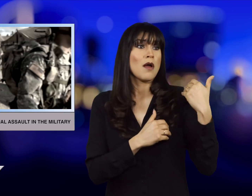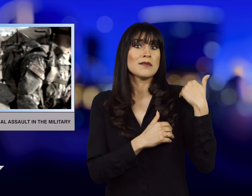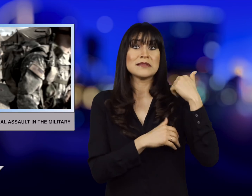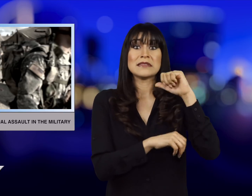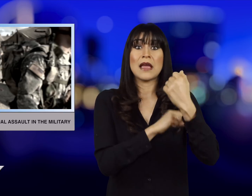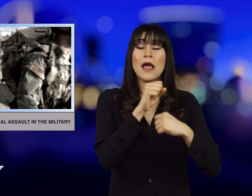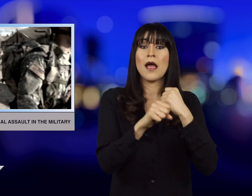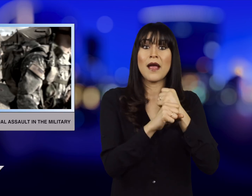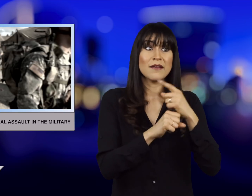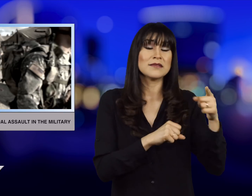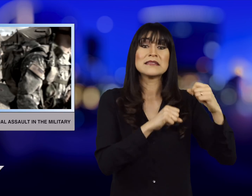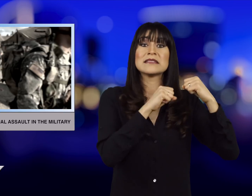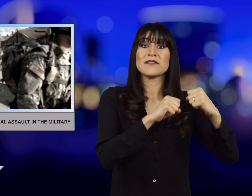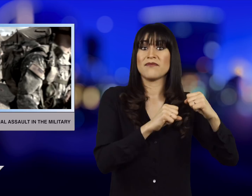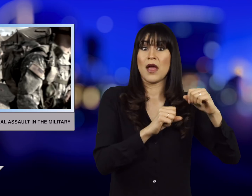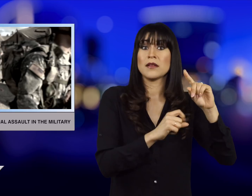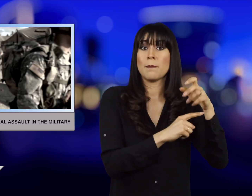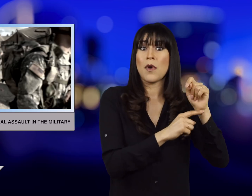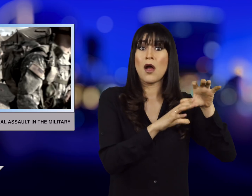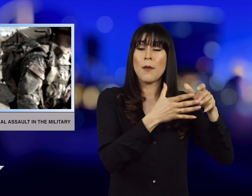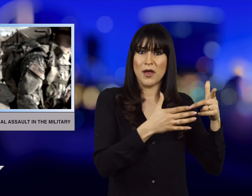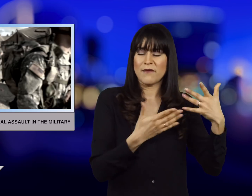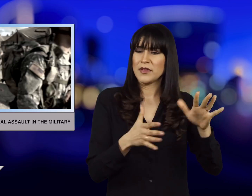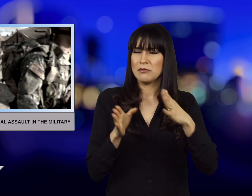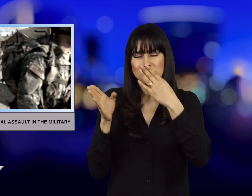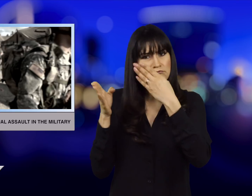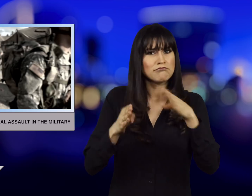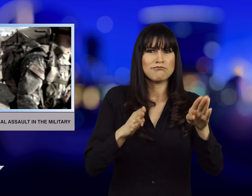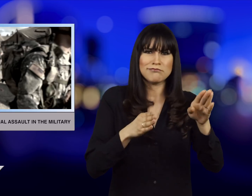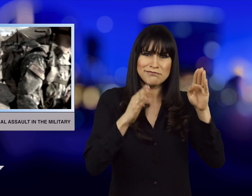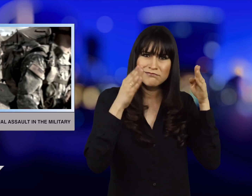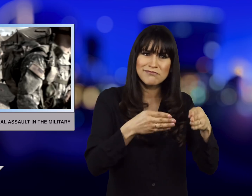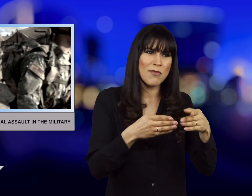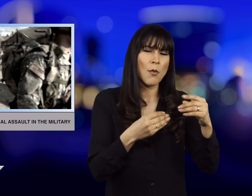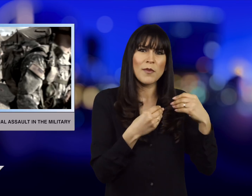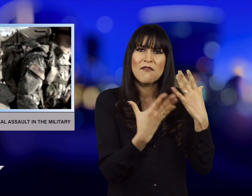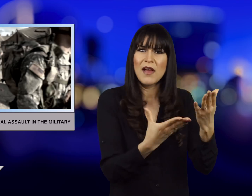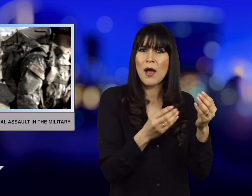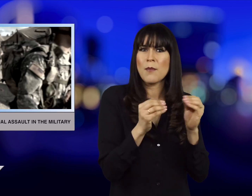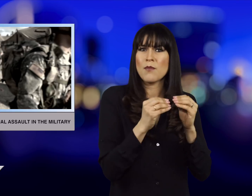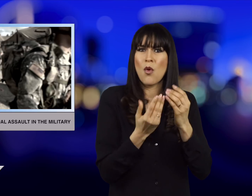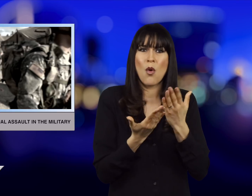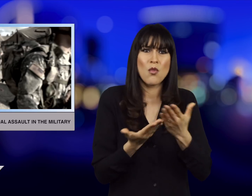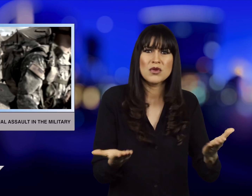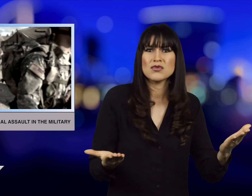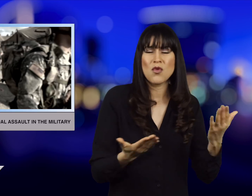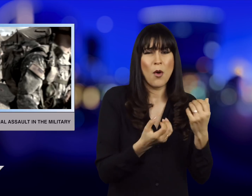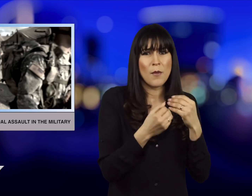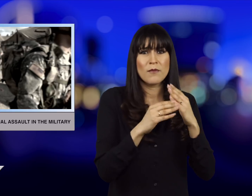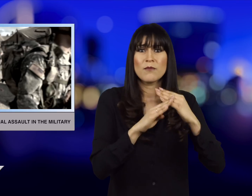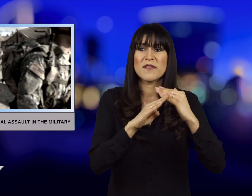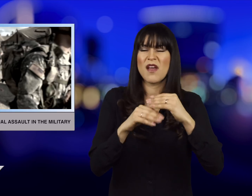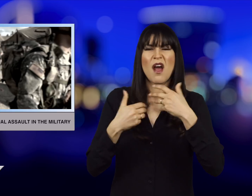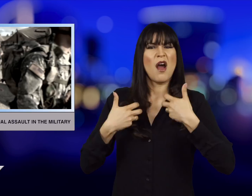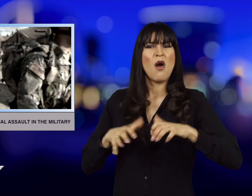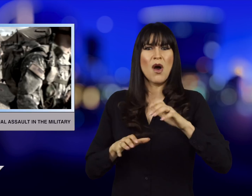Within the past decade the Department of Defense has dedicated more resources to preventing